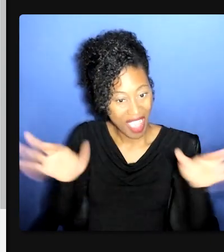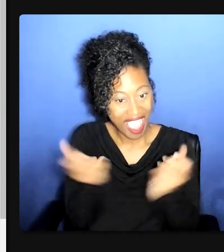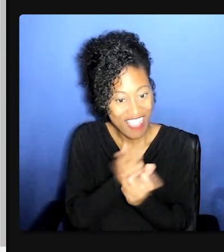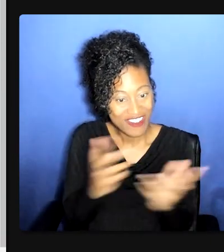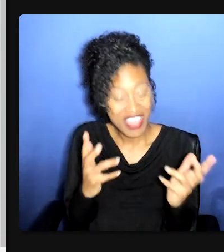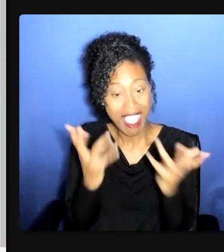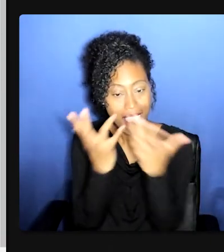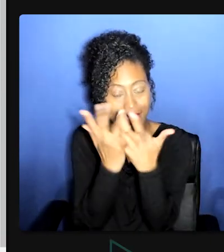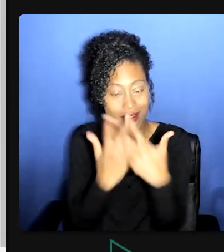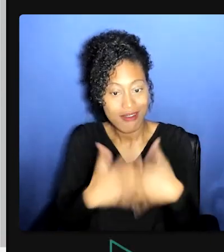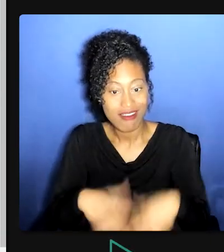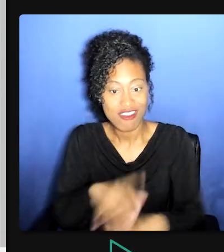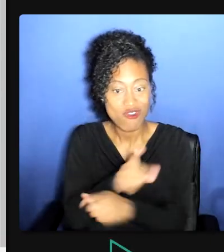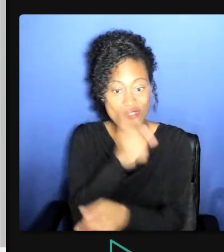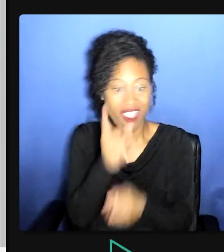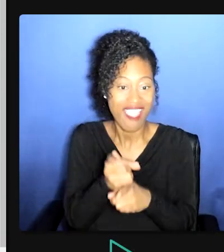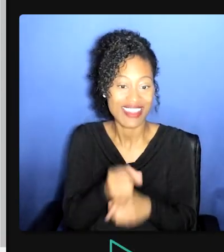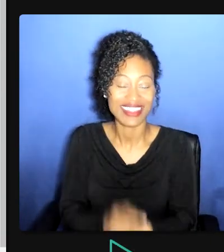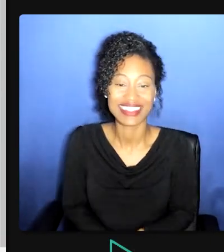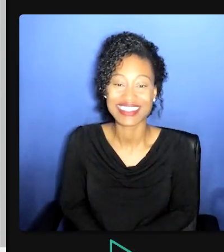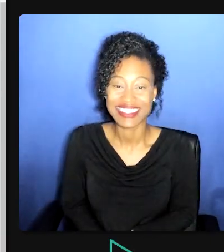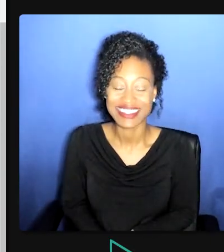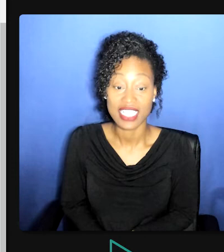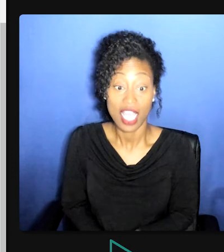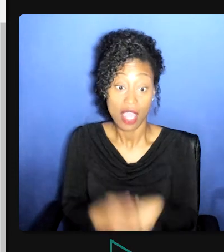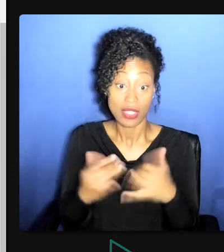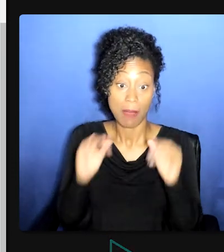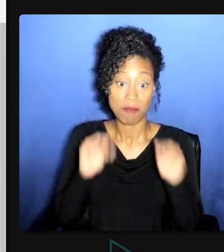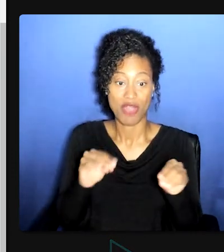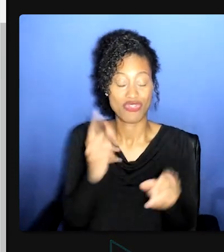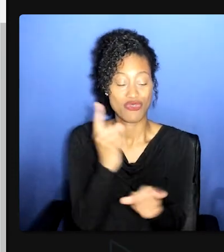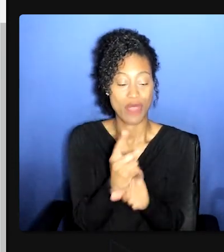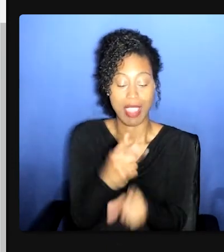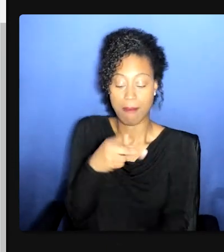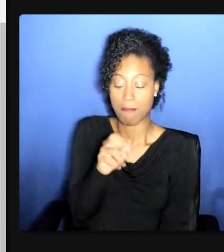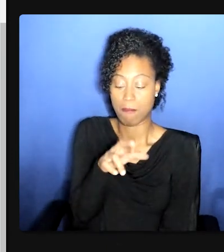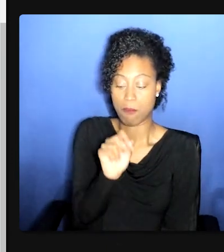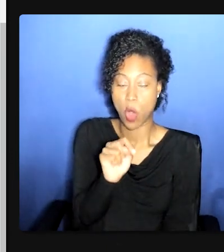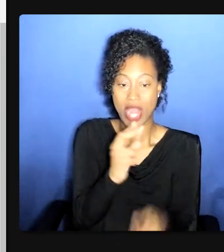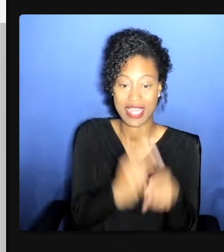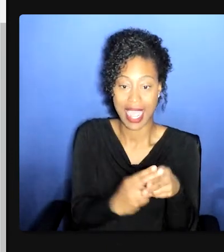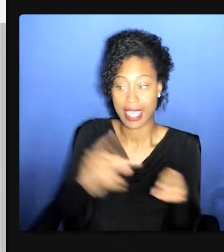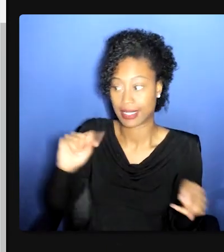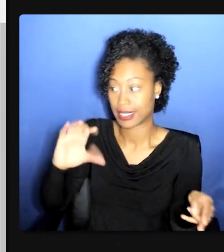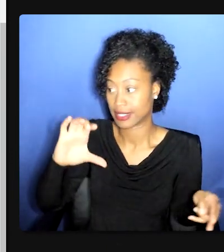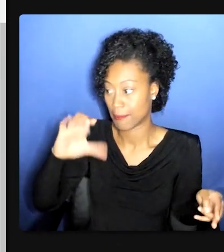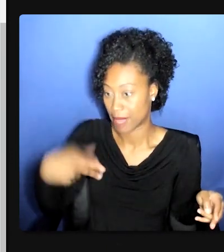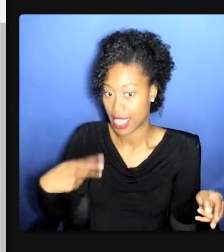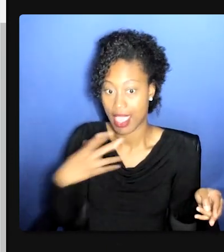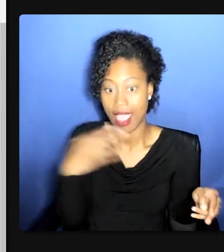Everything seems correct. We put the right port name, we selected TCP